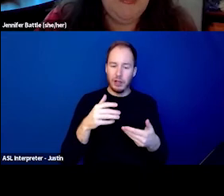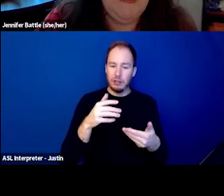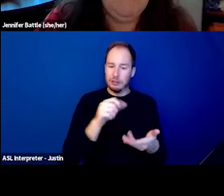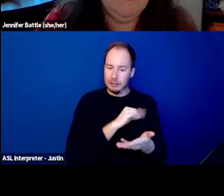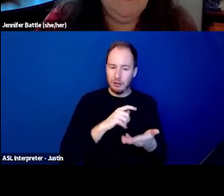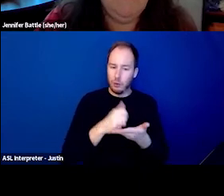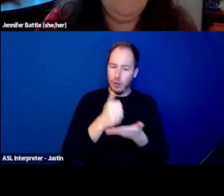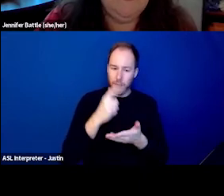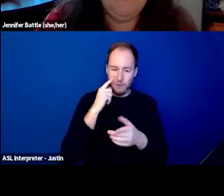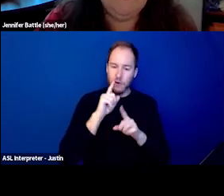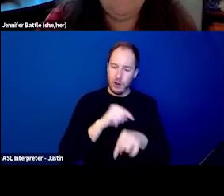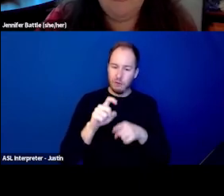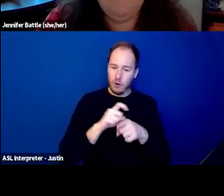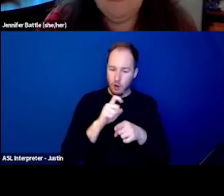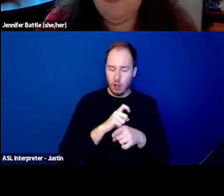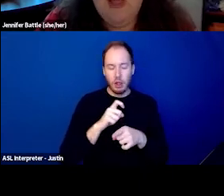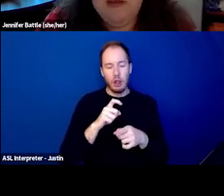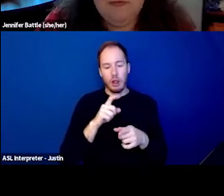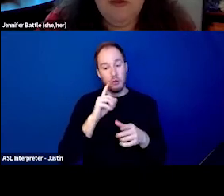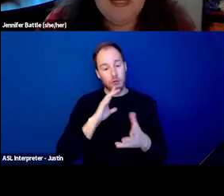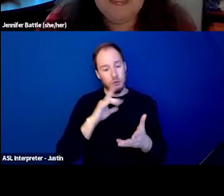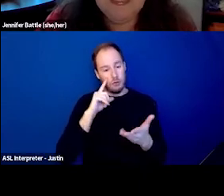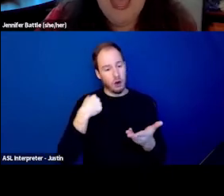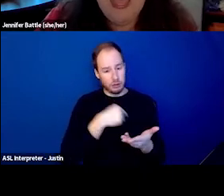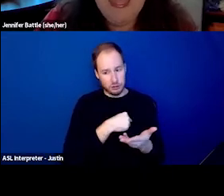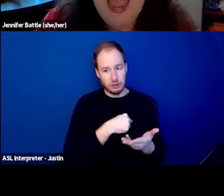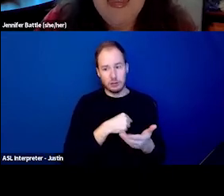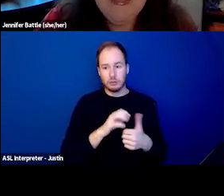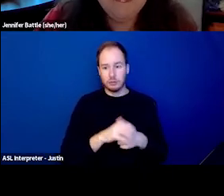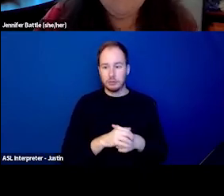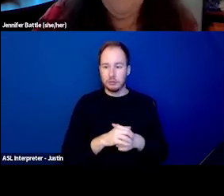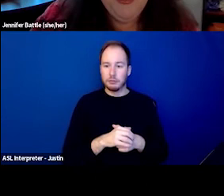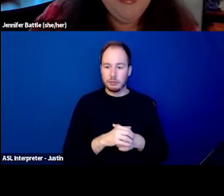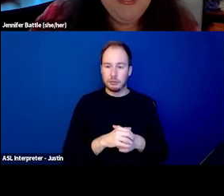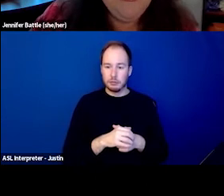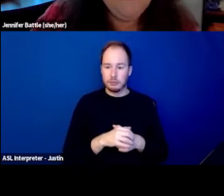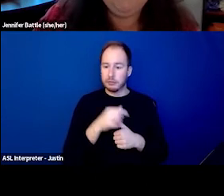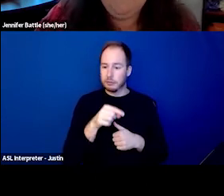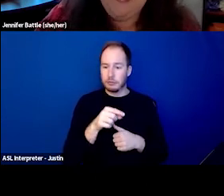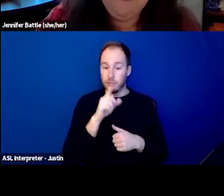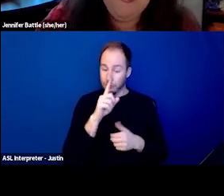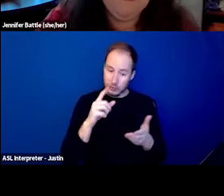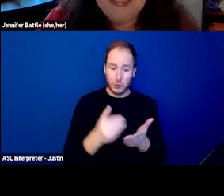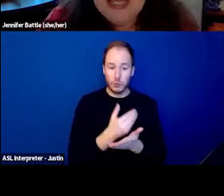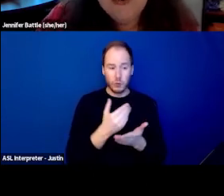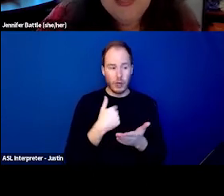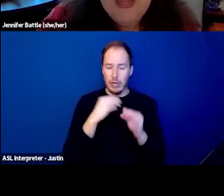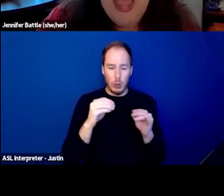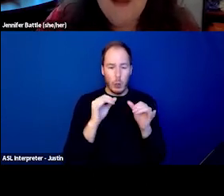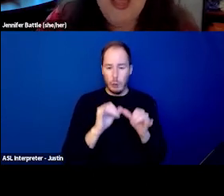And so it's great for us for a lot of different reasons. Again, this is really new, so I don't have any metrics to share with you yet,